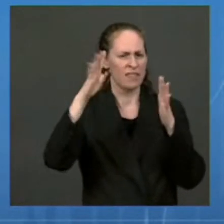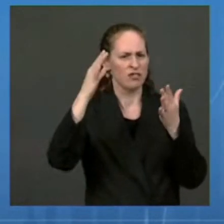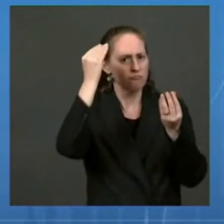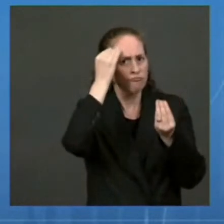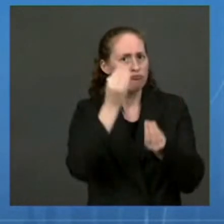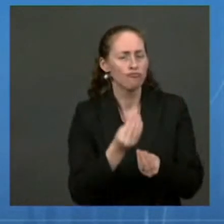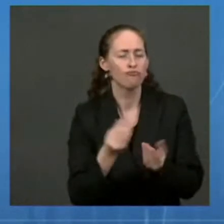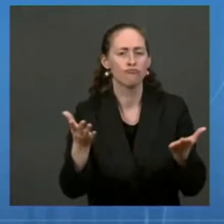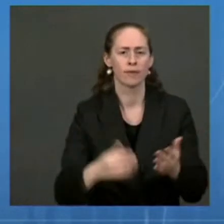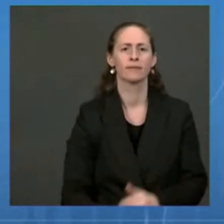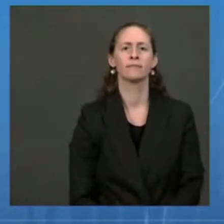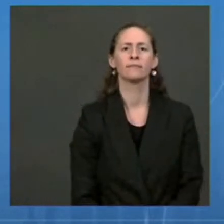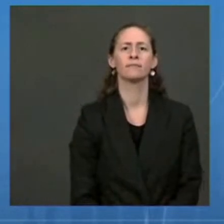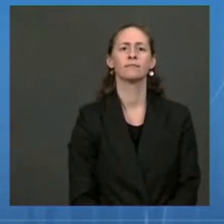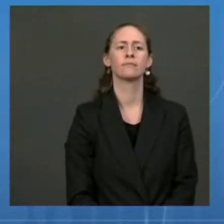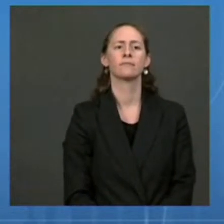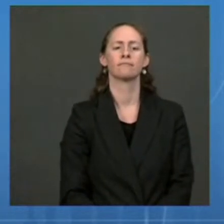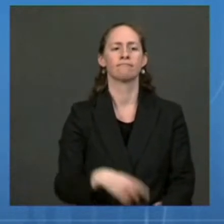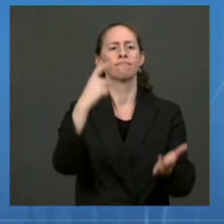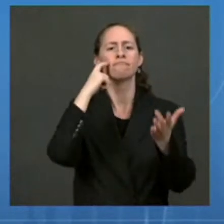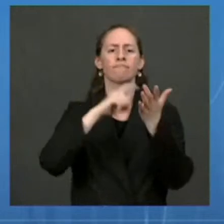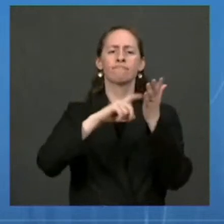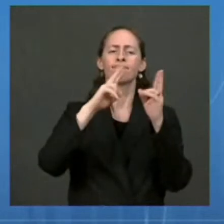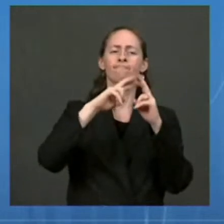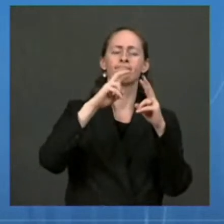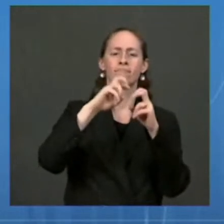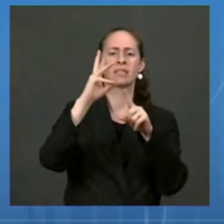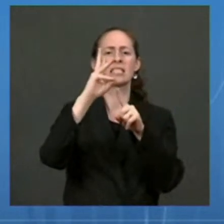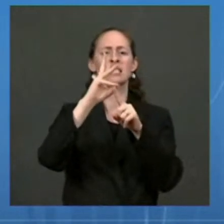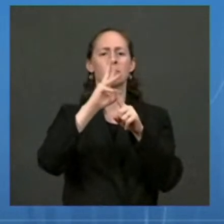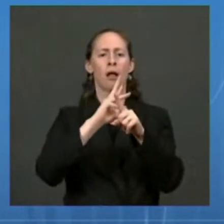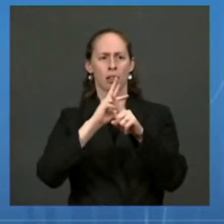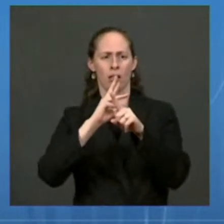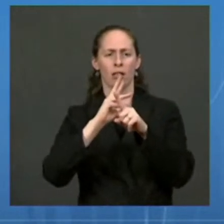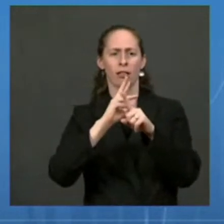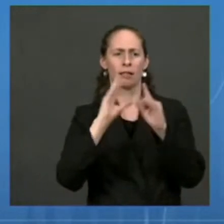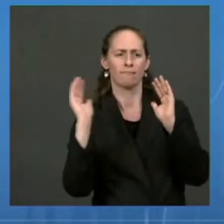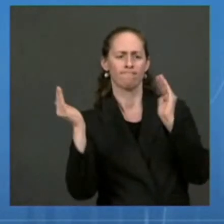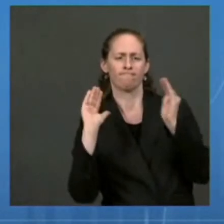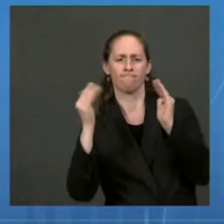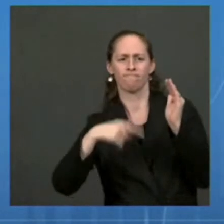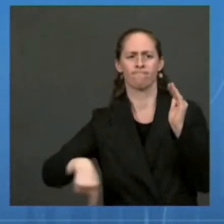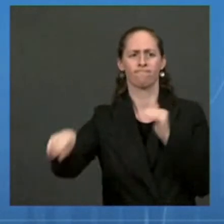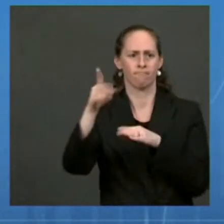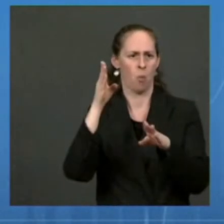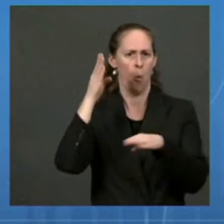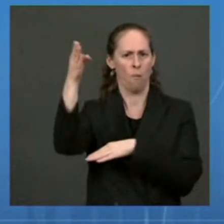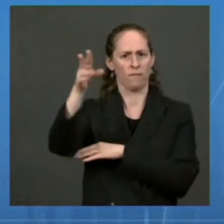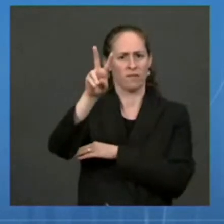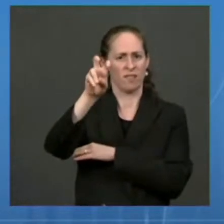PATHOPHYSIOLOGICAL PROCESS. NEXT SLIDE AND LET'S TAKE A LOOK AT THE INCIDENCE OF THIS. A NUMBER OF STUDIES HAVE BEEN